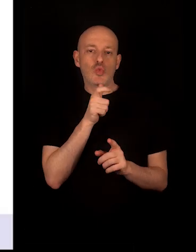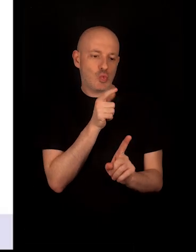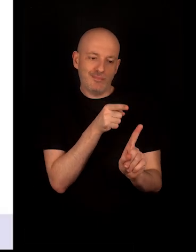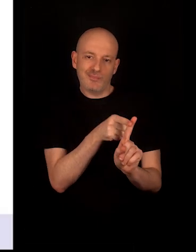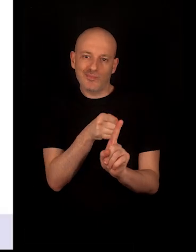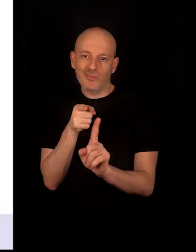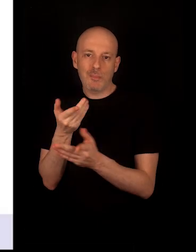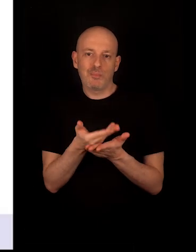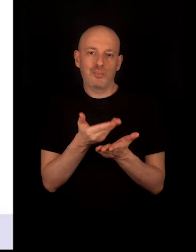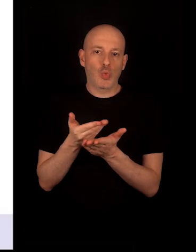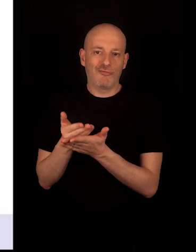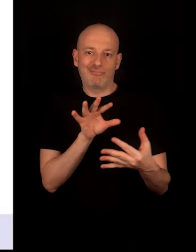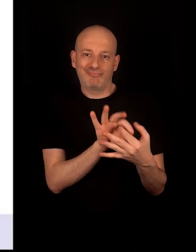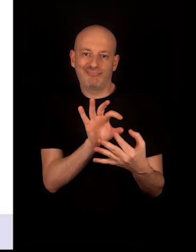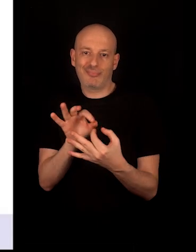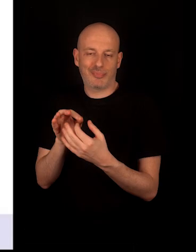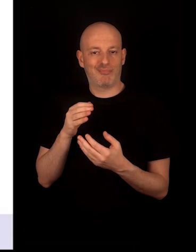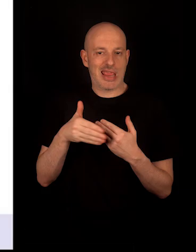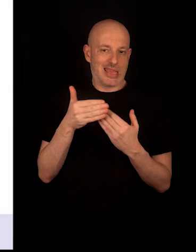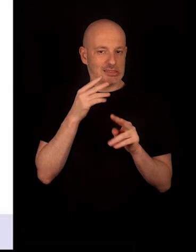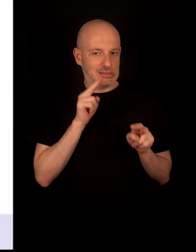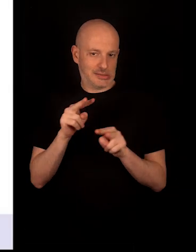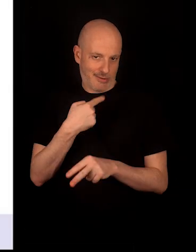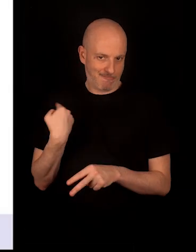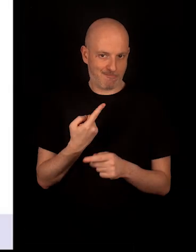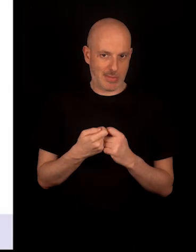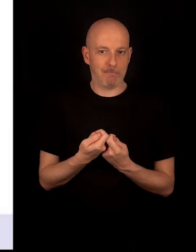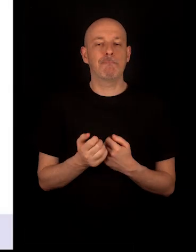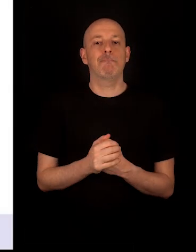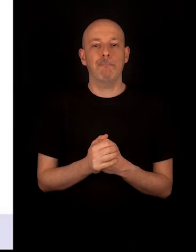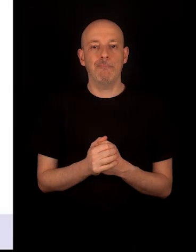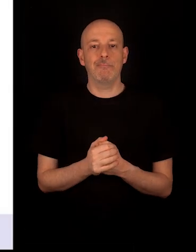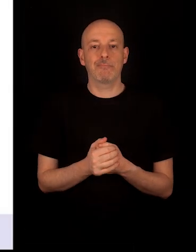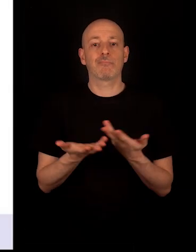who is this proof talking about and what we are seeing here.